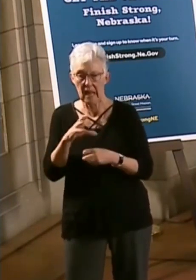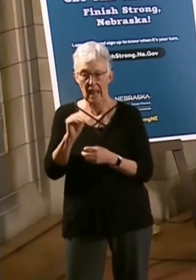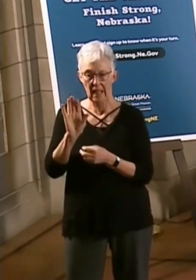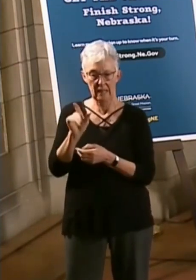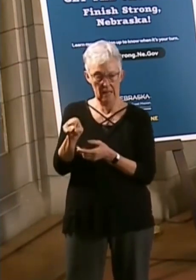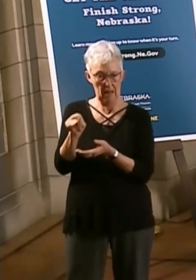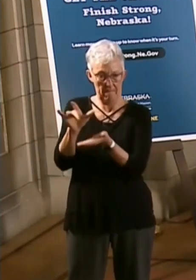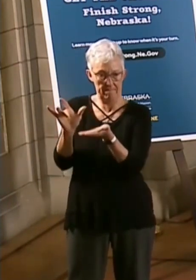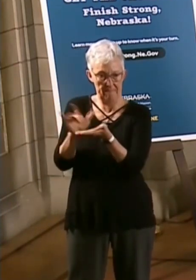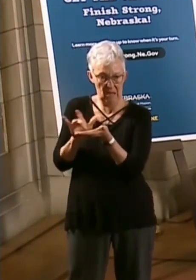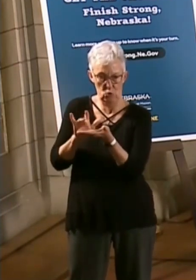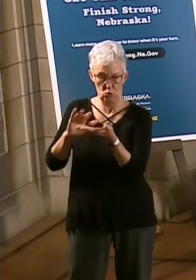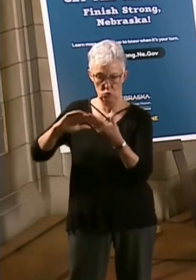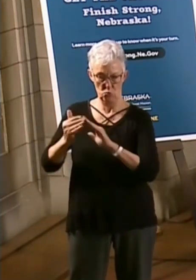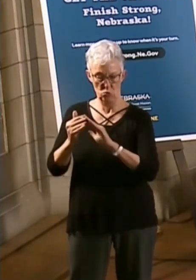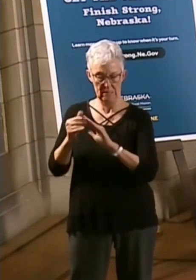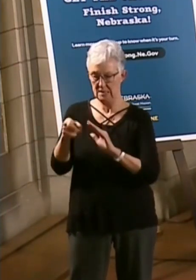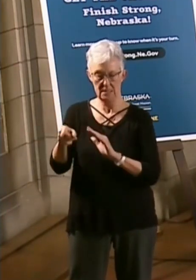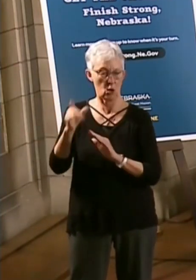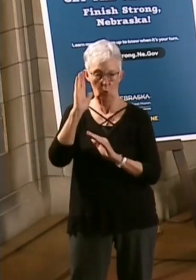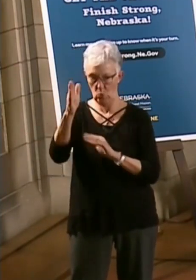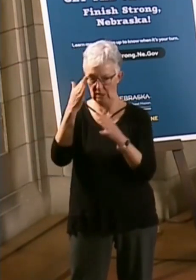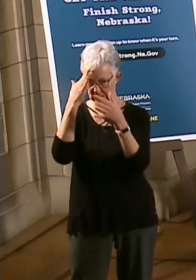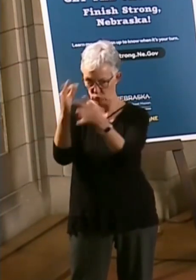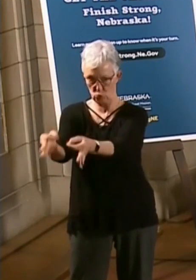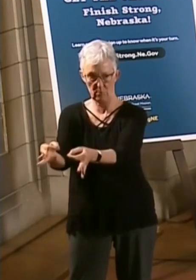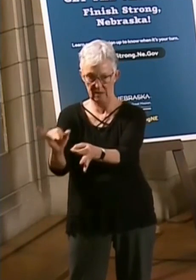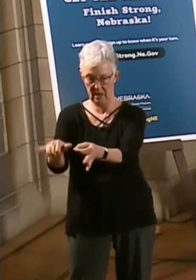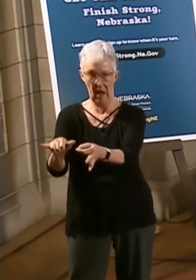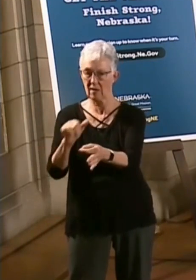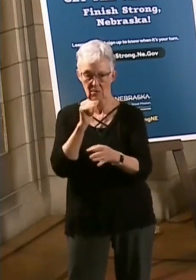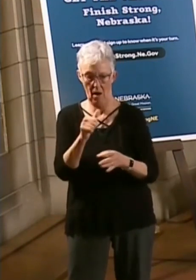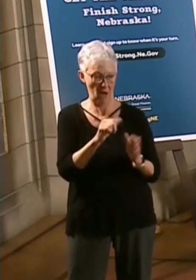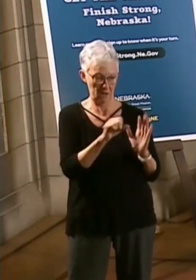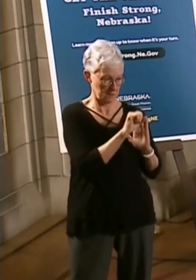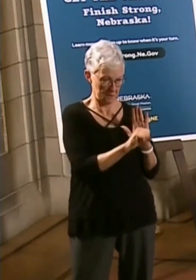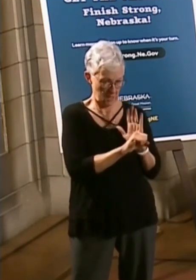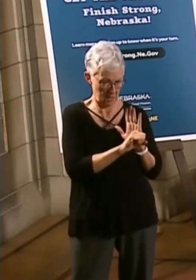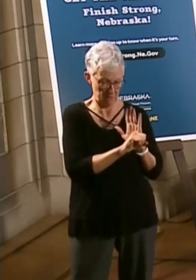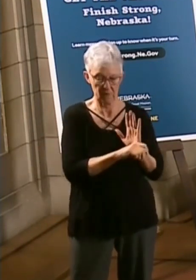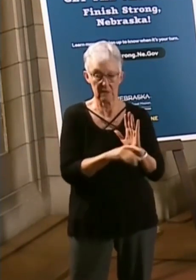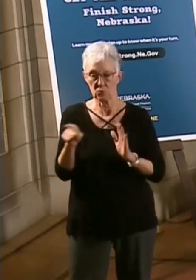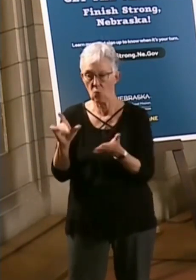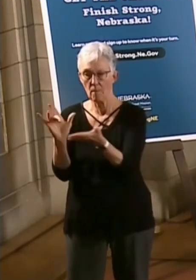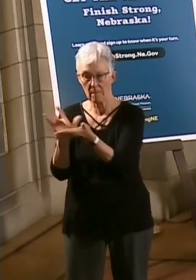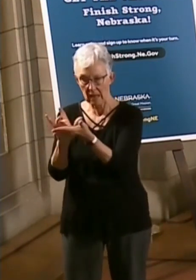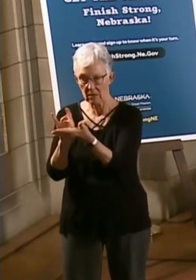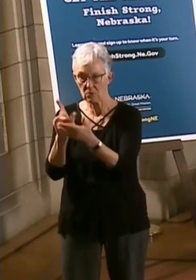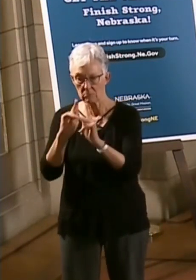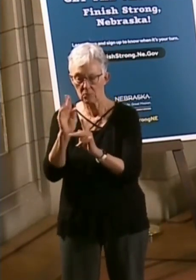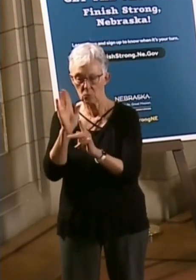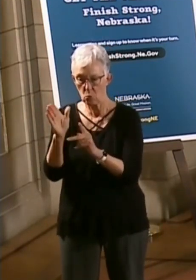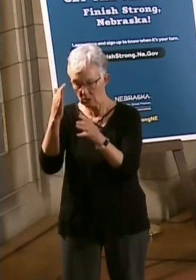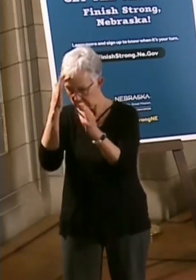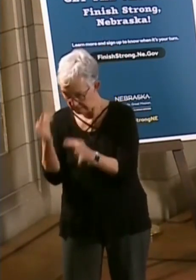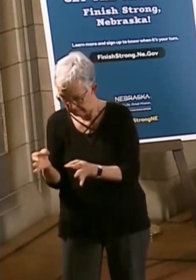DETERMINING WHAT MEDICAL CONDITIONS ARE INCLUDED. THE MEDICAL COMMUNITY WILL IDENTIFY THE APPRORIATE PATIENTS AND WORK WITH THE HEALTH DEPARTMENTS TO